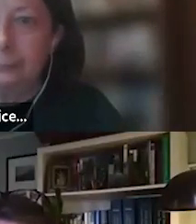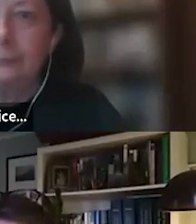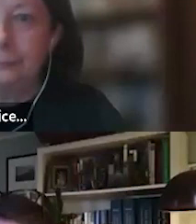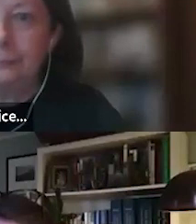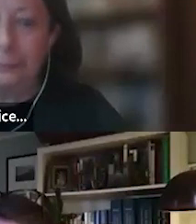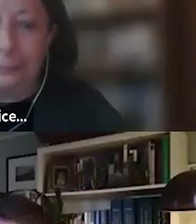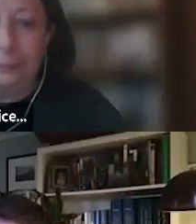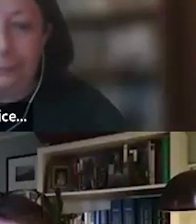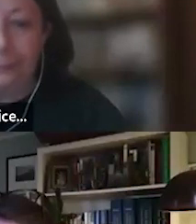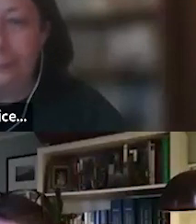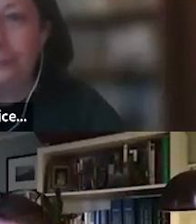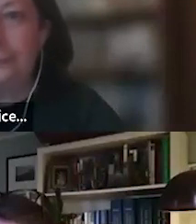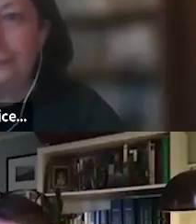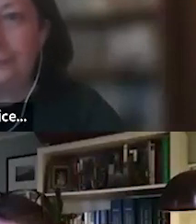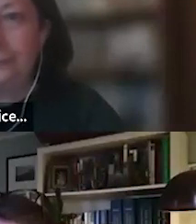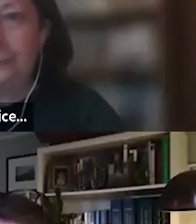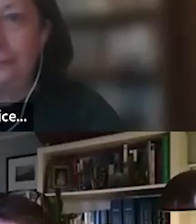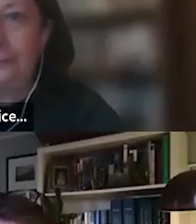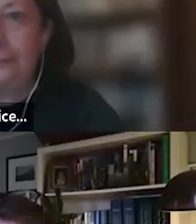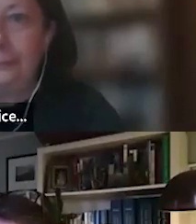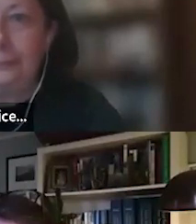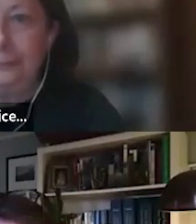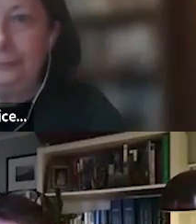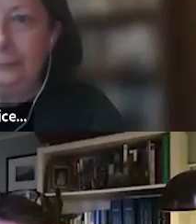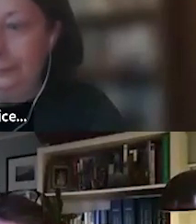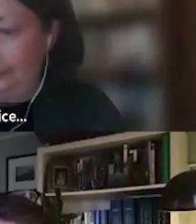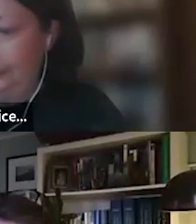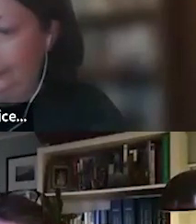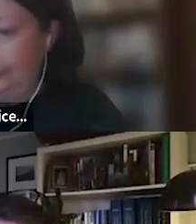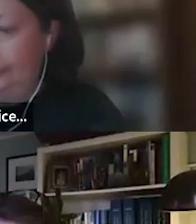So you typically would do both anyway